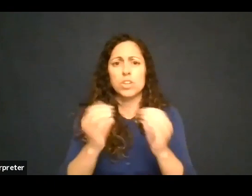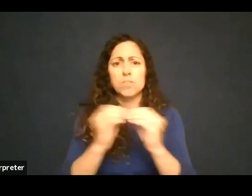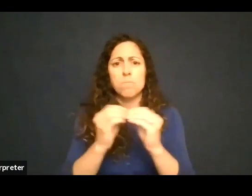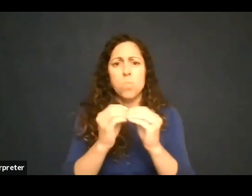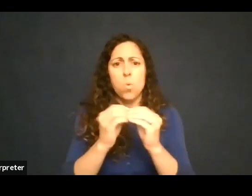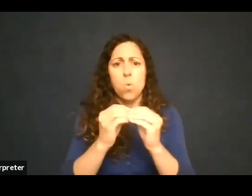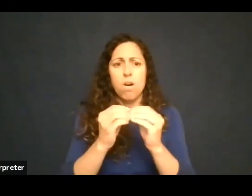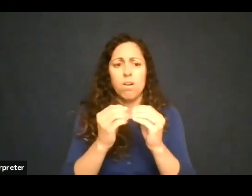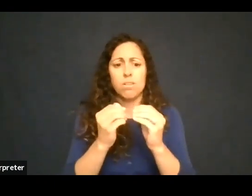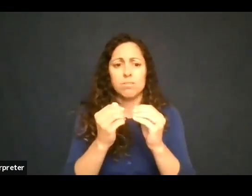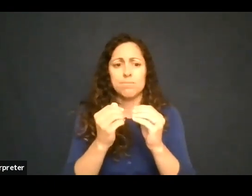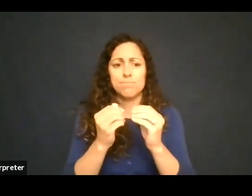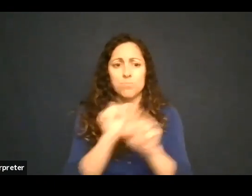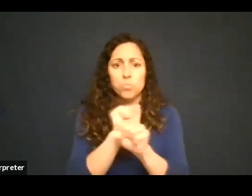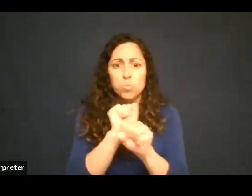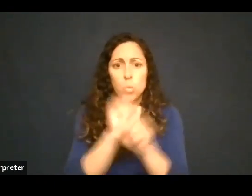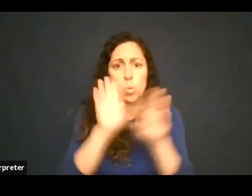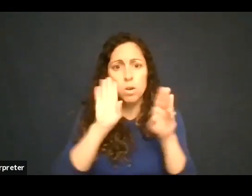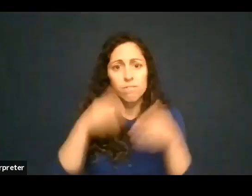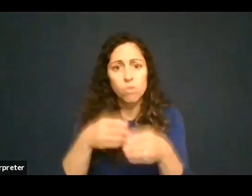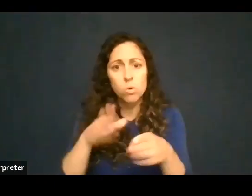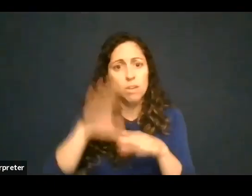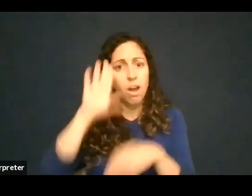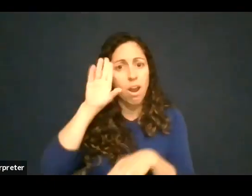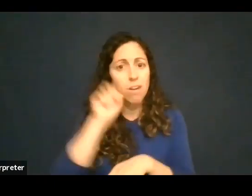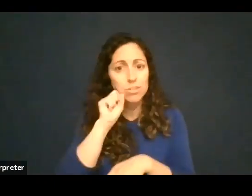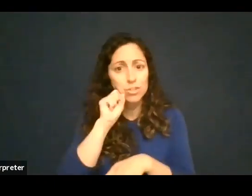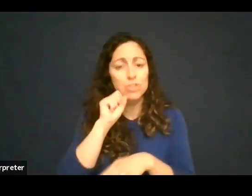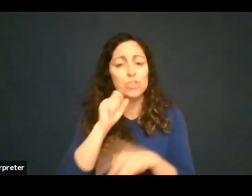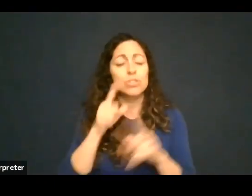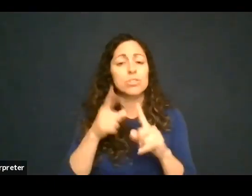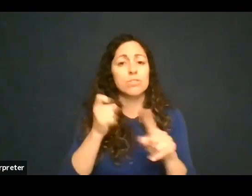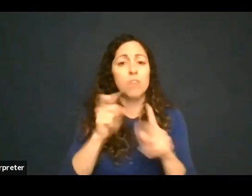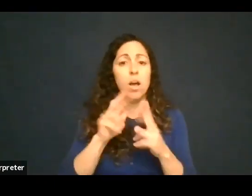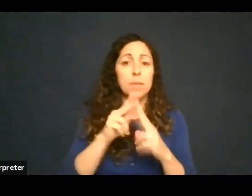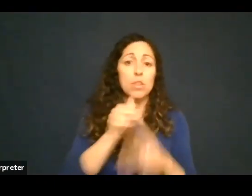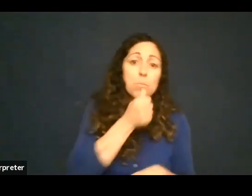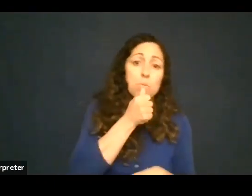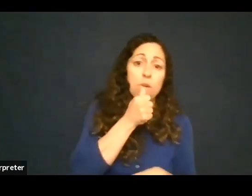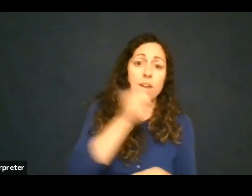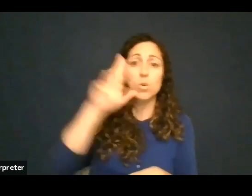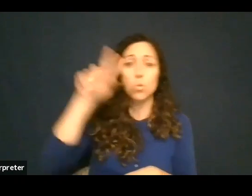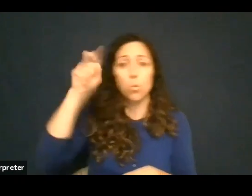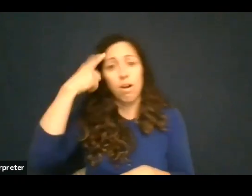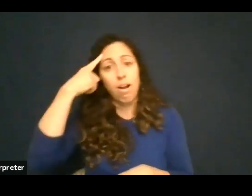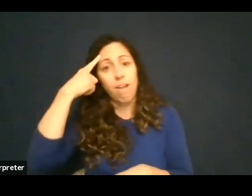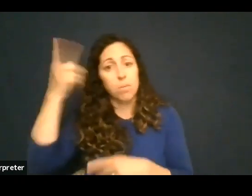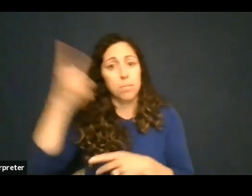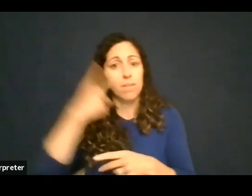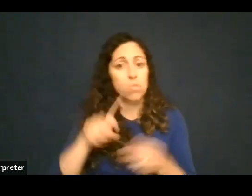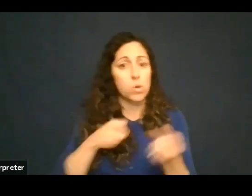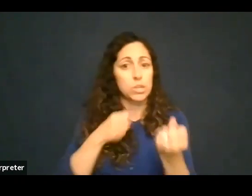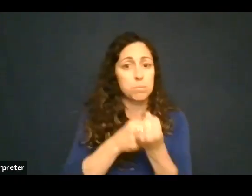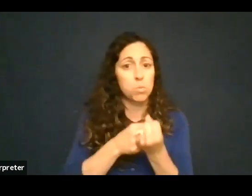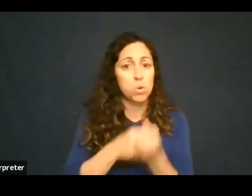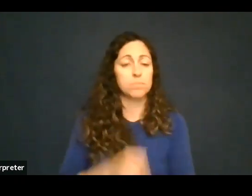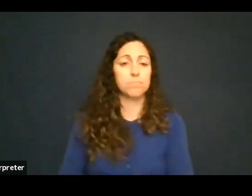Always a good question. I know that-- I can speak, and maybe Krista can speak to this, actually.